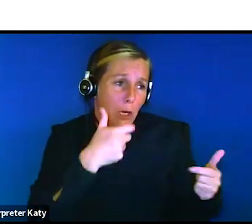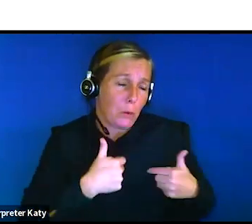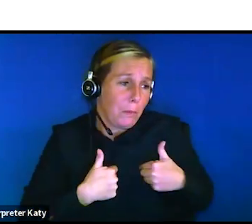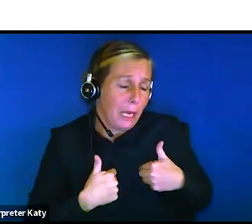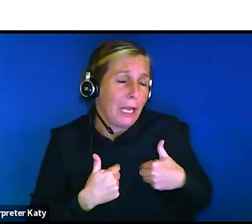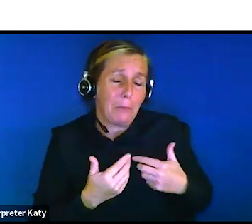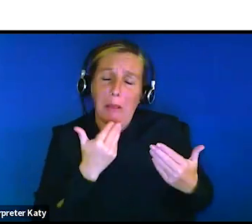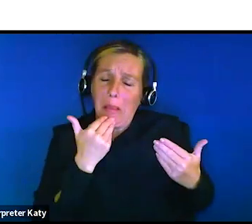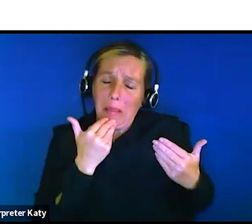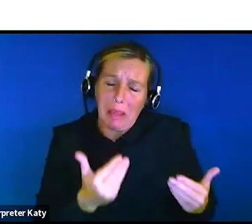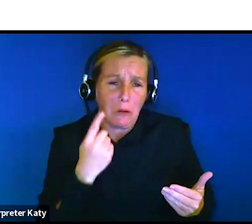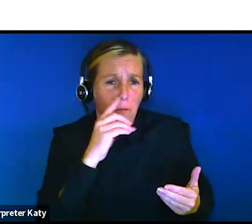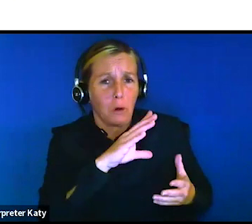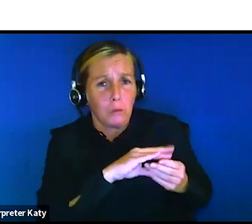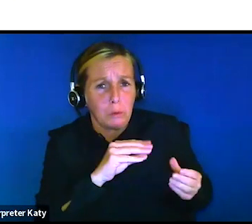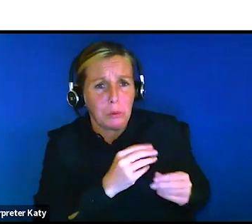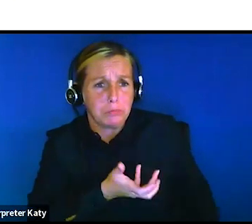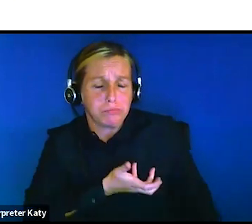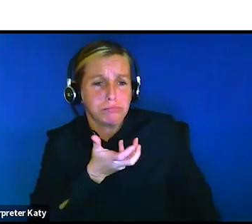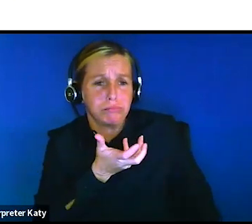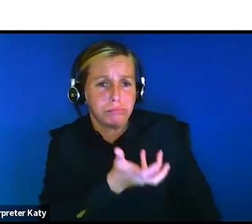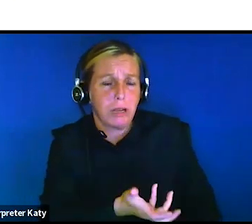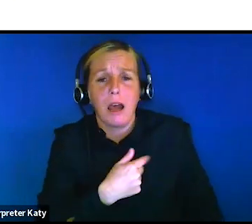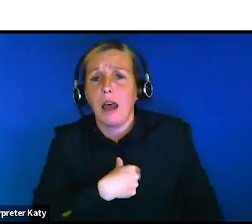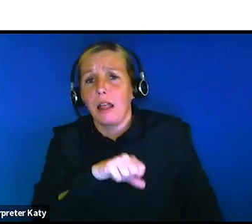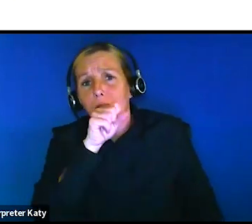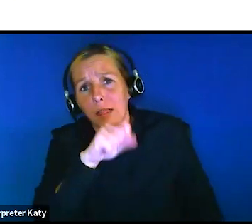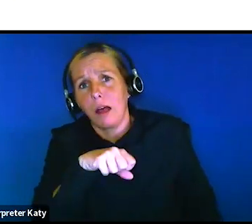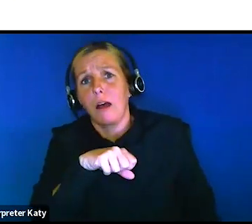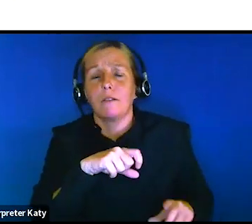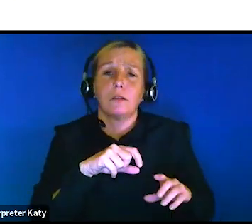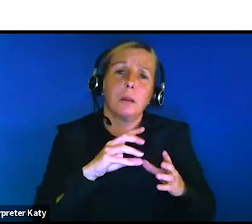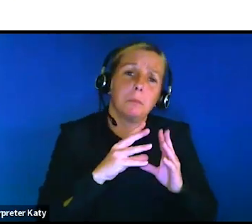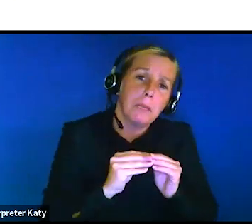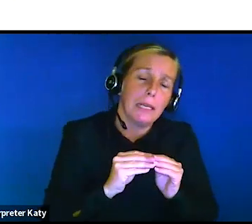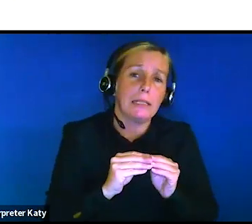I love when we start meetings and conversations with the why.